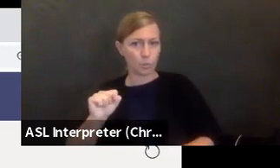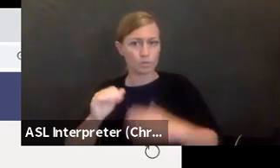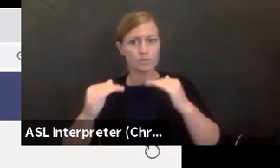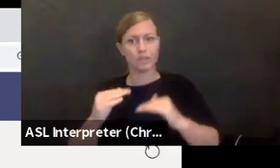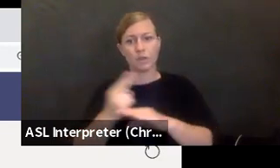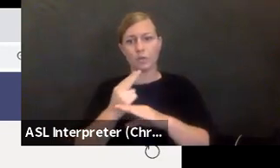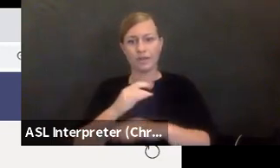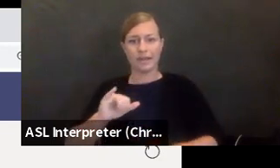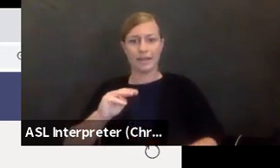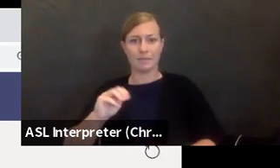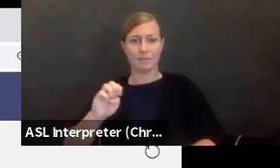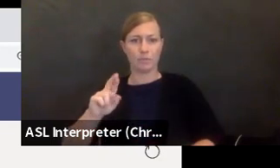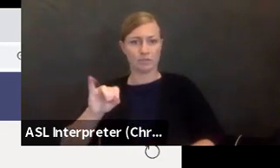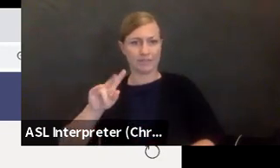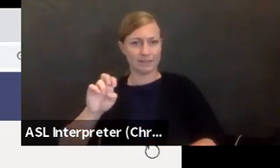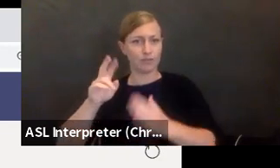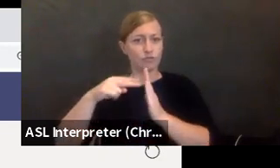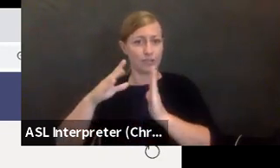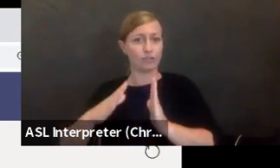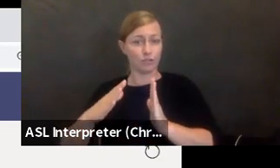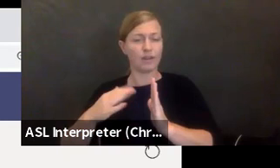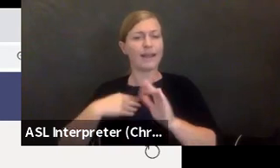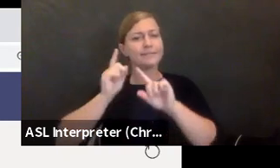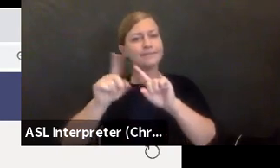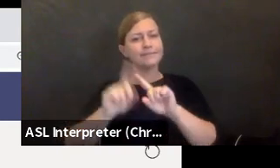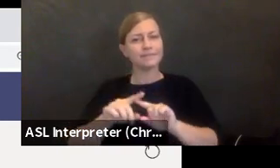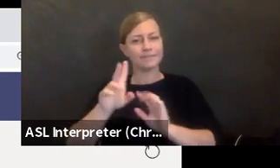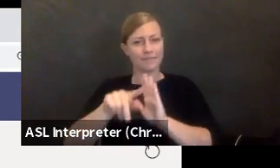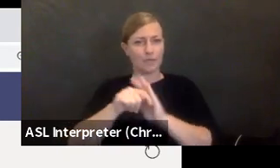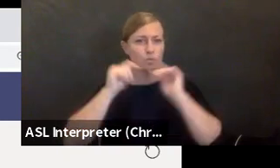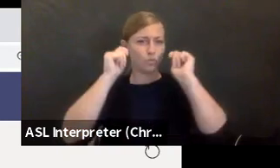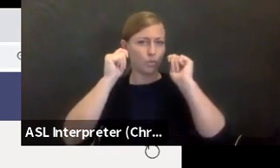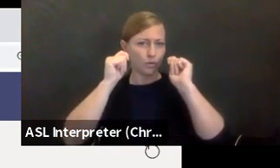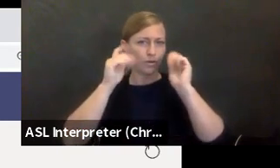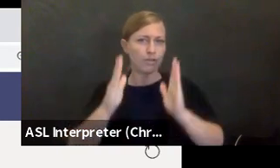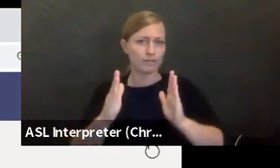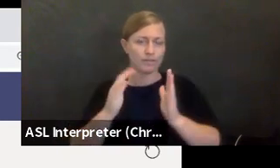For example 6 tips for a signing and grading, how to add more apps,